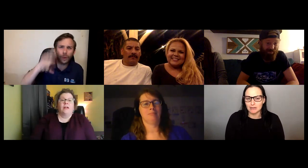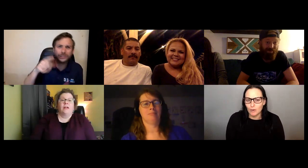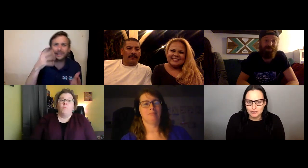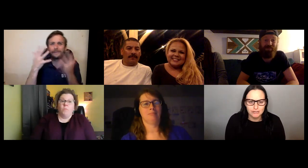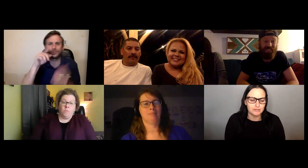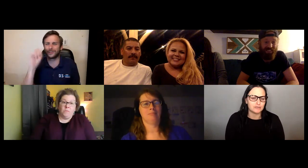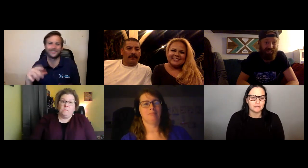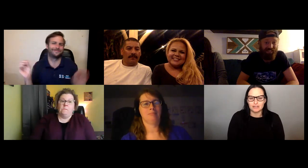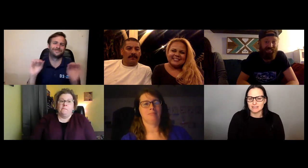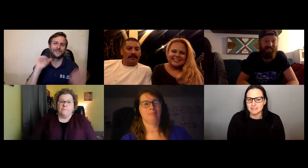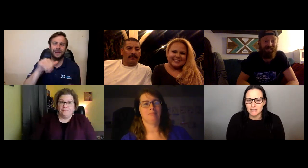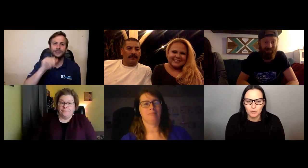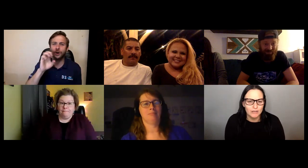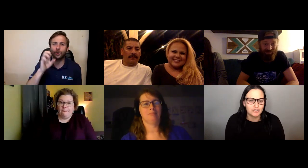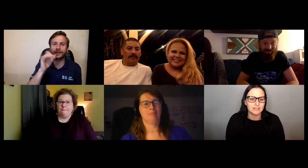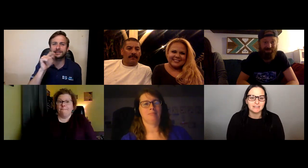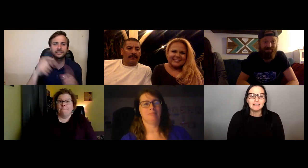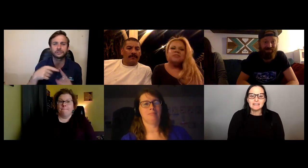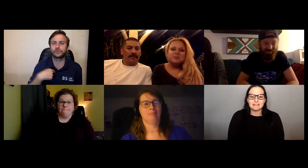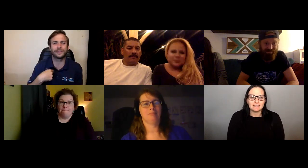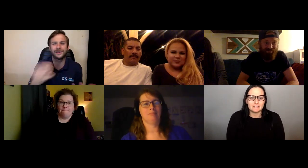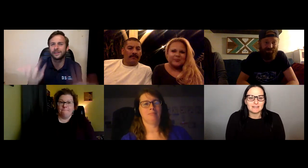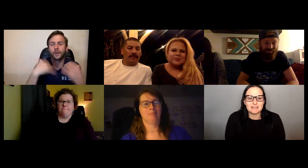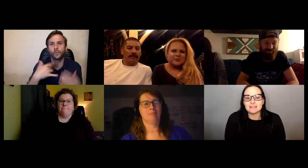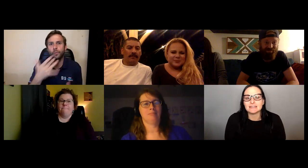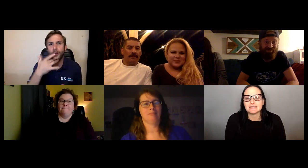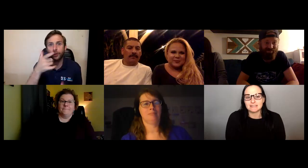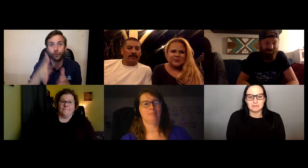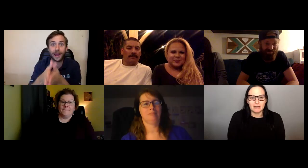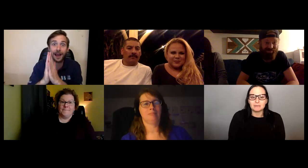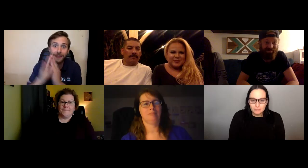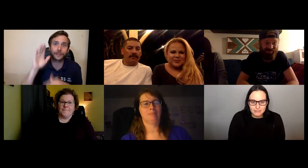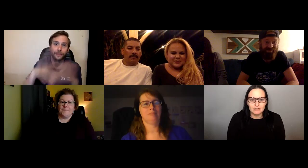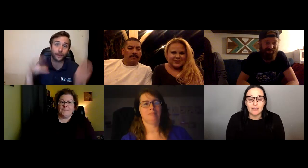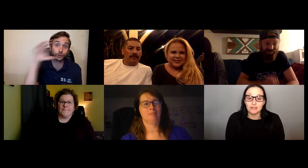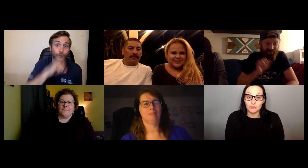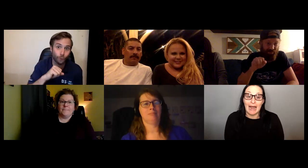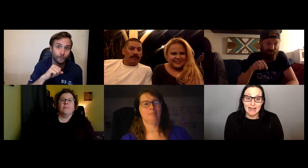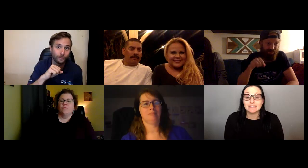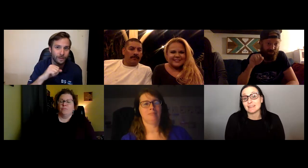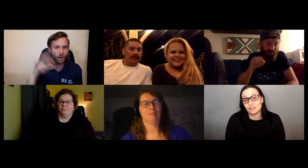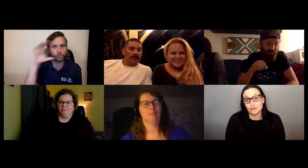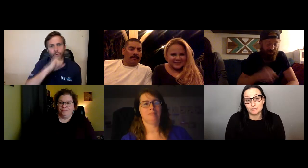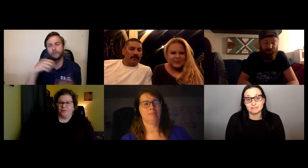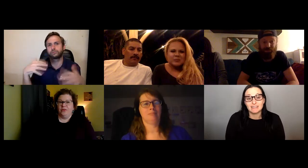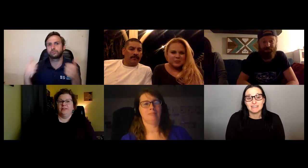questions there's no such thing as a dumb question that doesn't exist to me i mean please